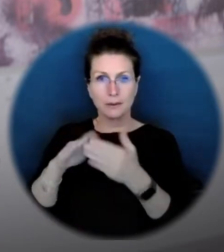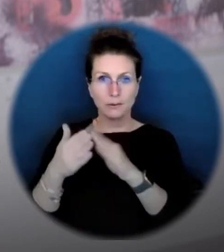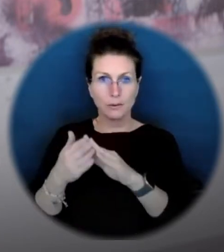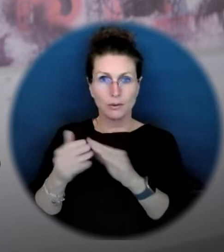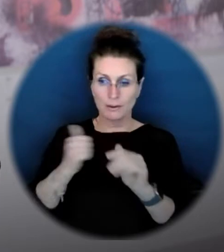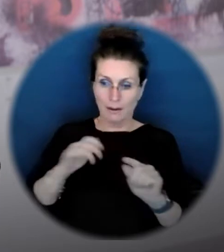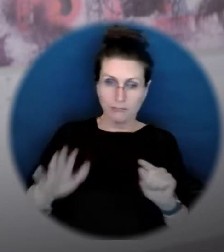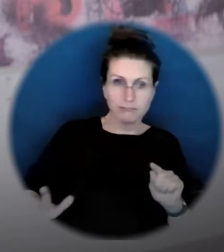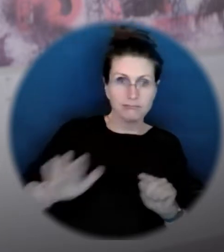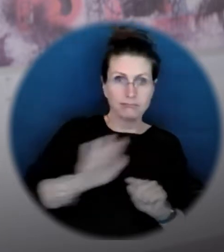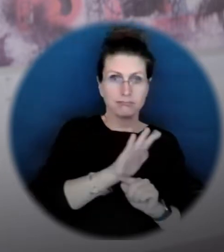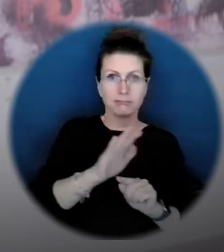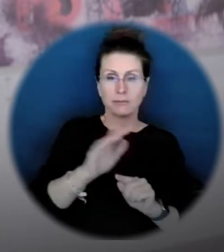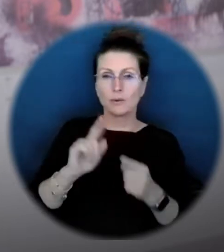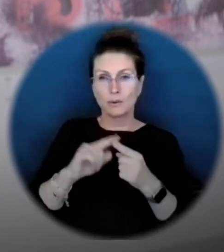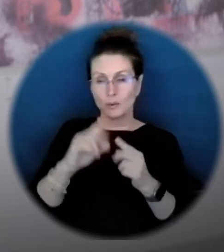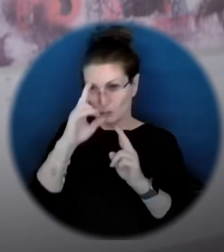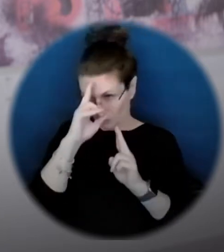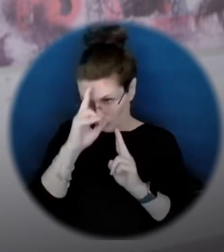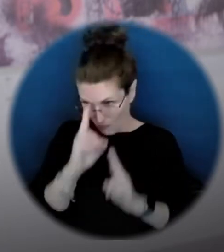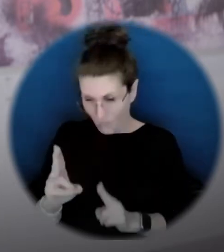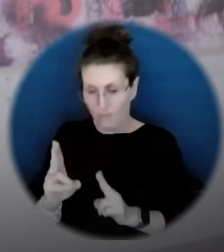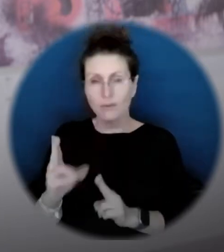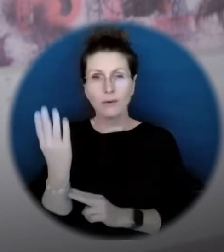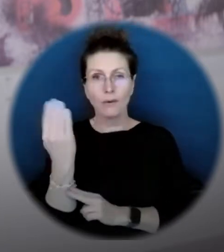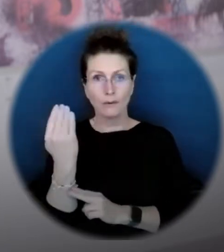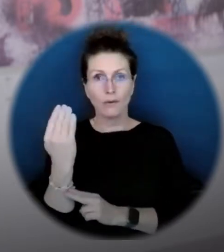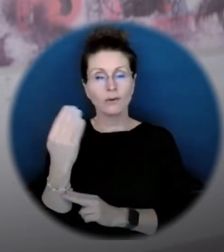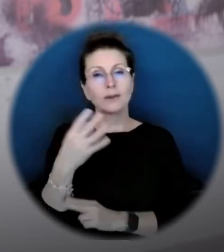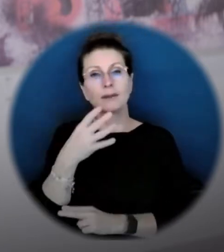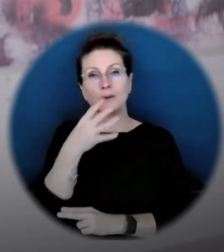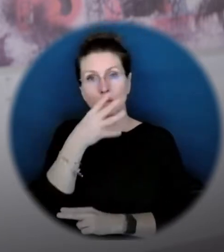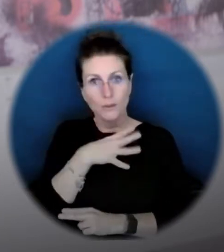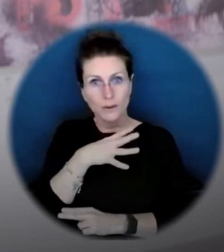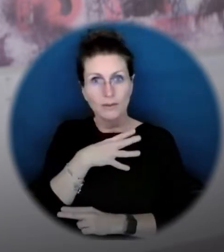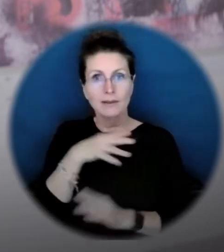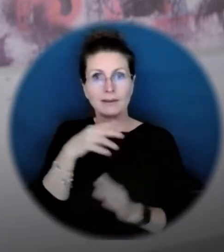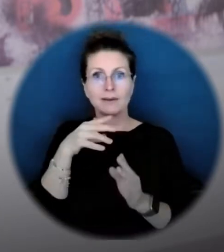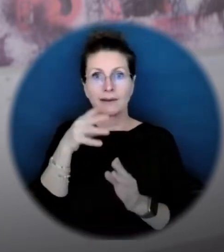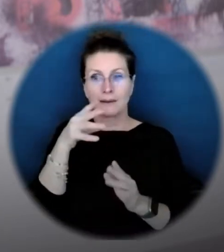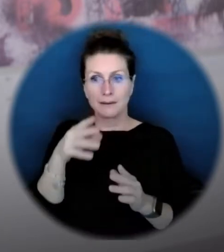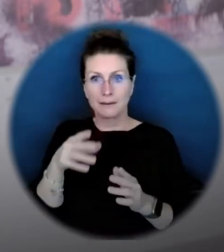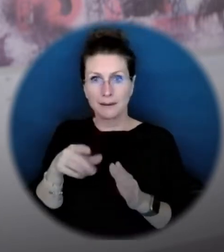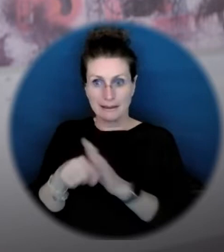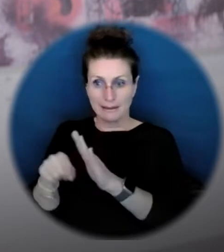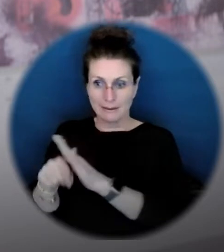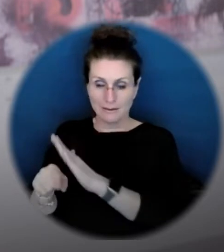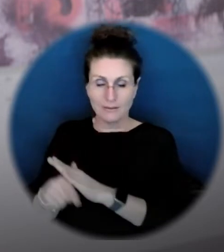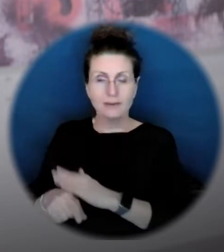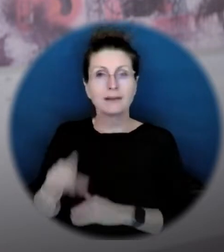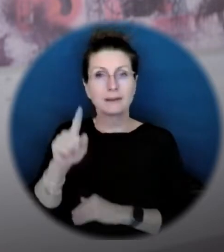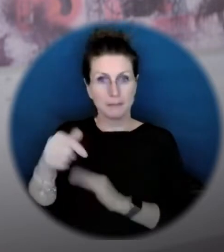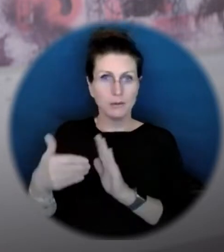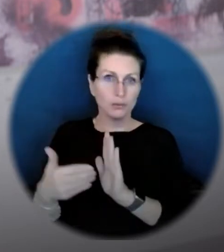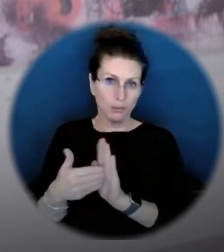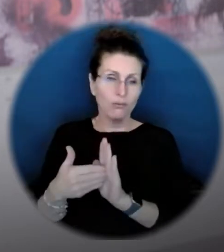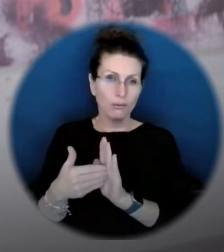in commemorating the 14 young women whose lives were taken at Ecole Polytechnique in Montreal